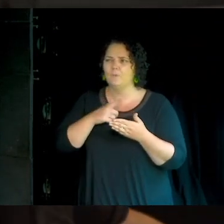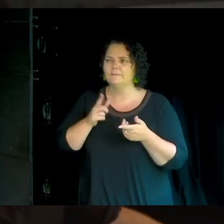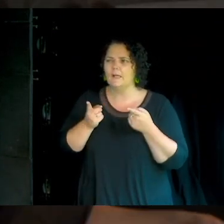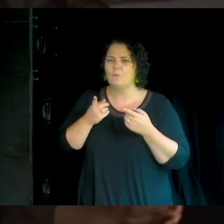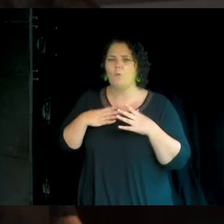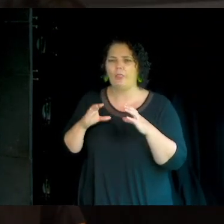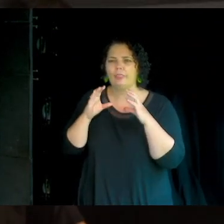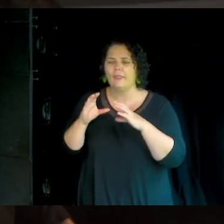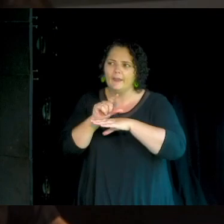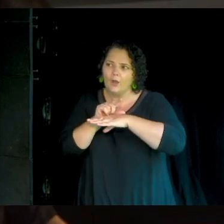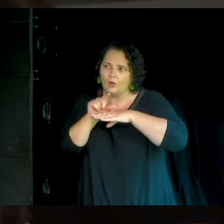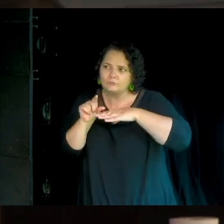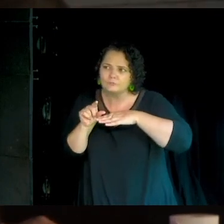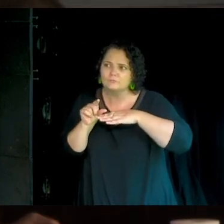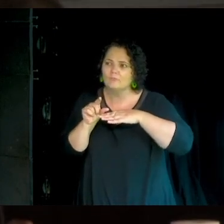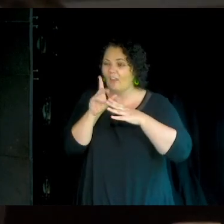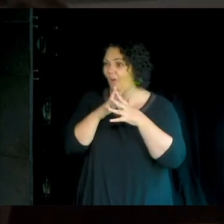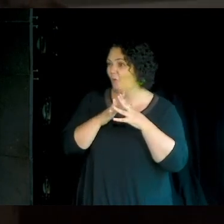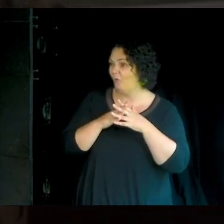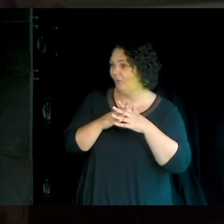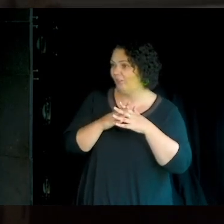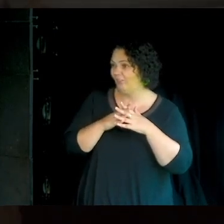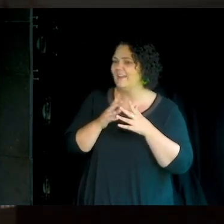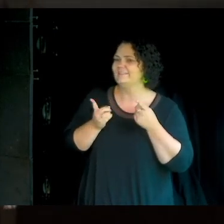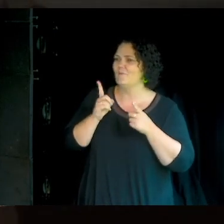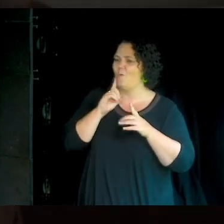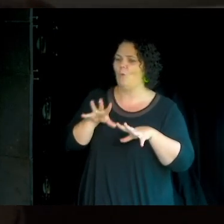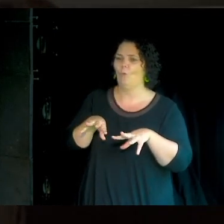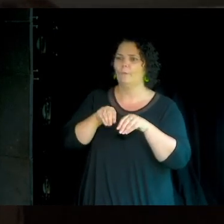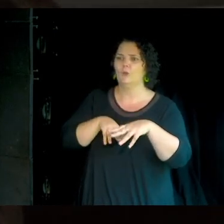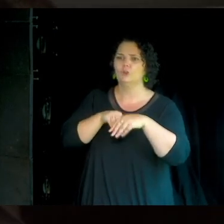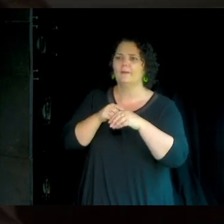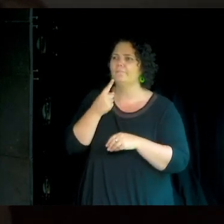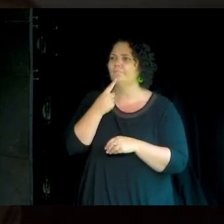coating when you fry it it can actually soak up soak up a lot of the sauces the